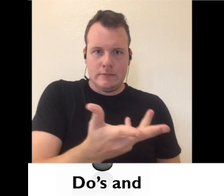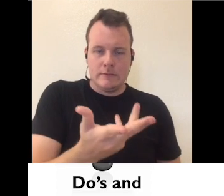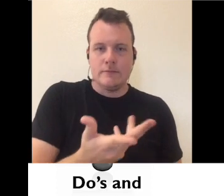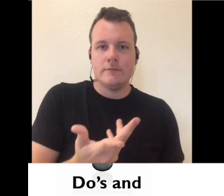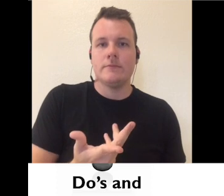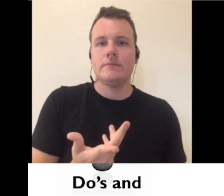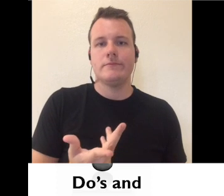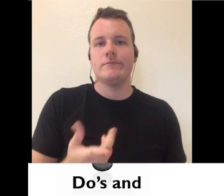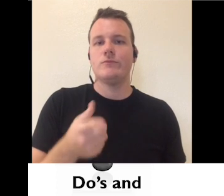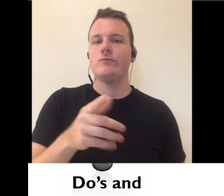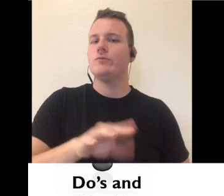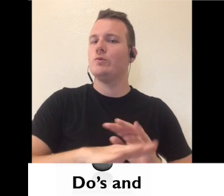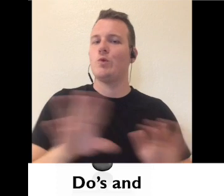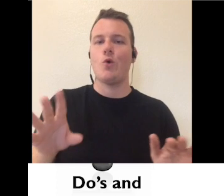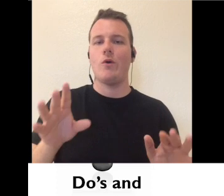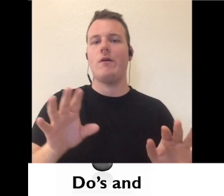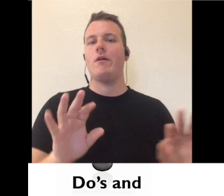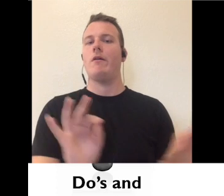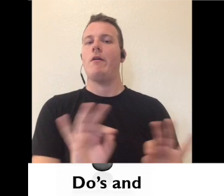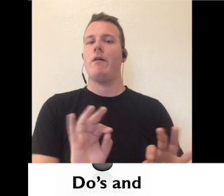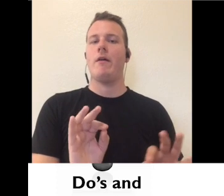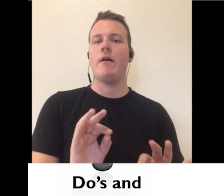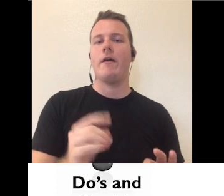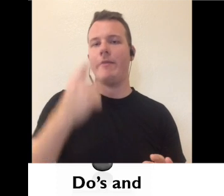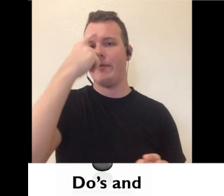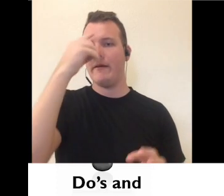underestimate or don't underestimate or lose sight